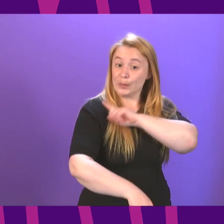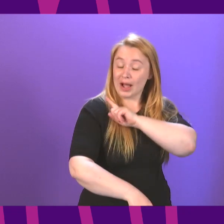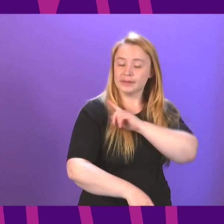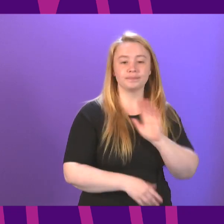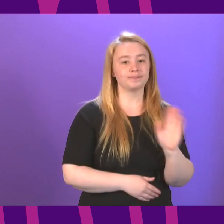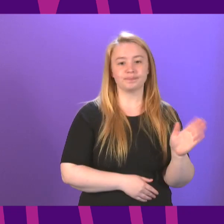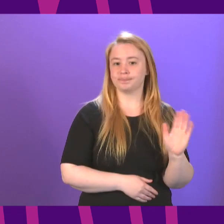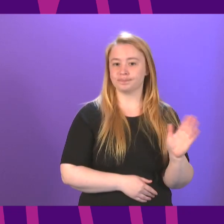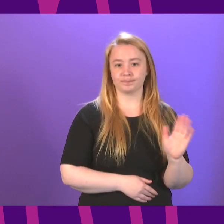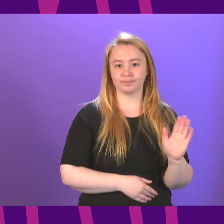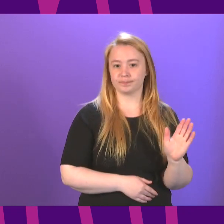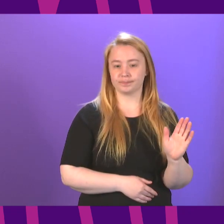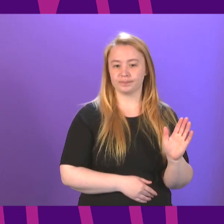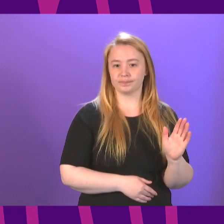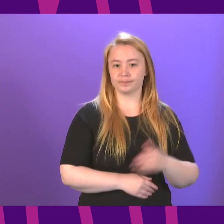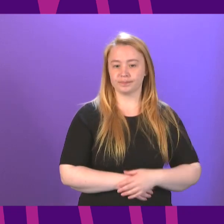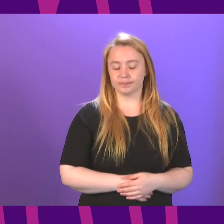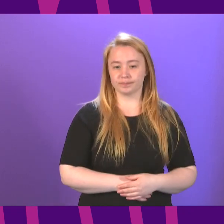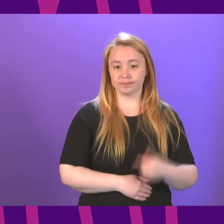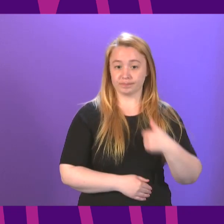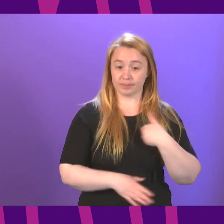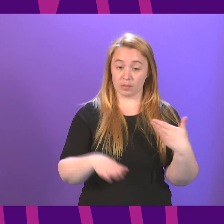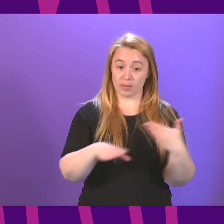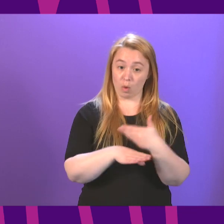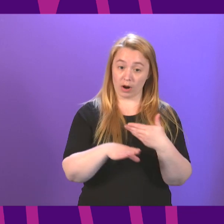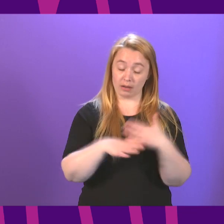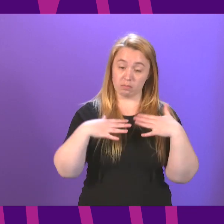Nothing that I have done in my time in the Parliament has been more important